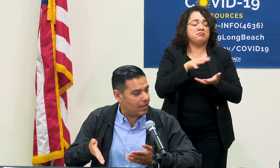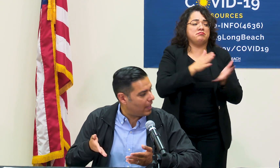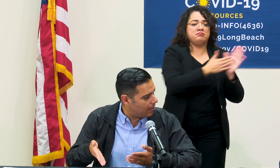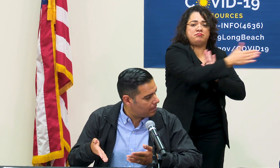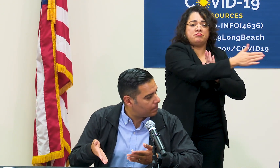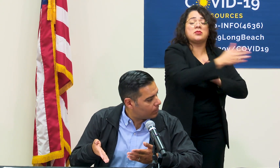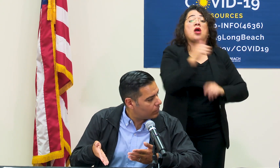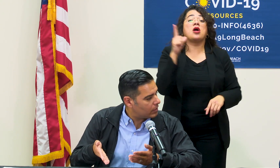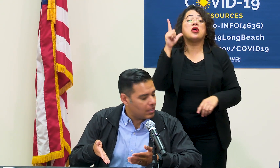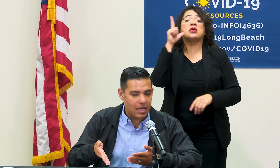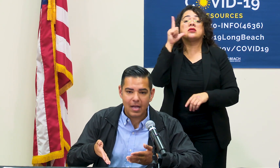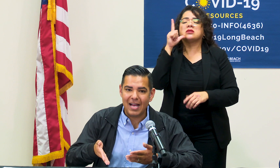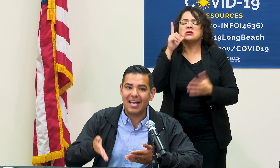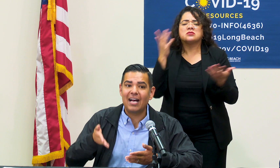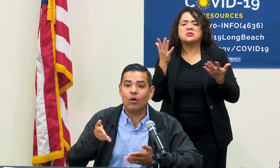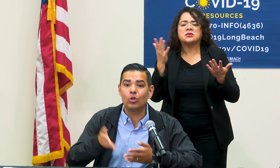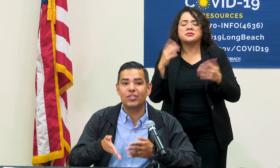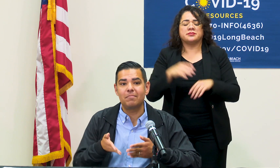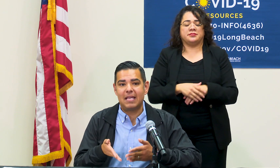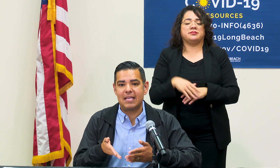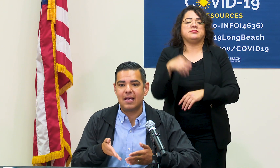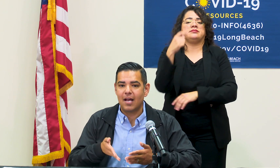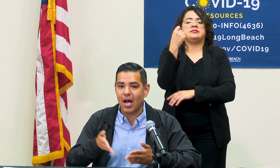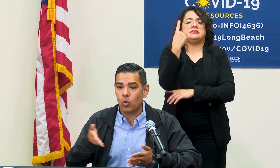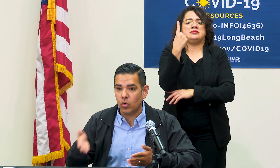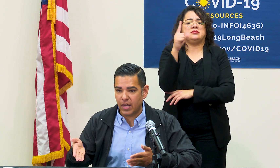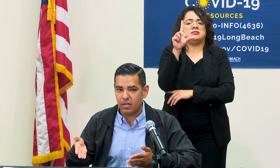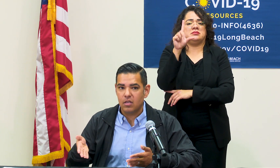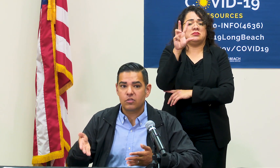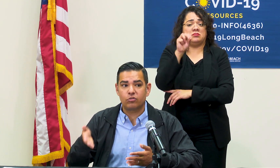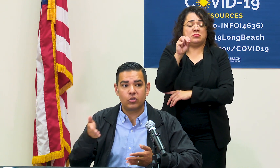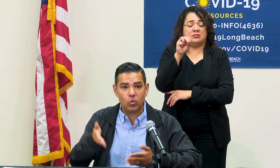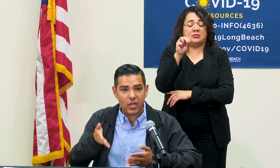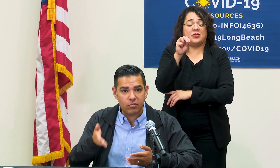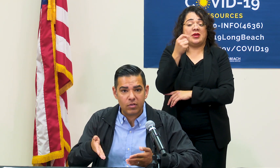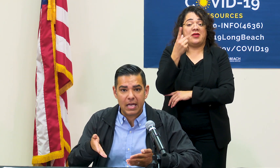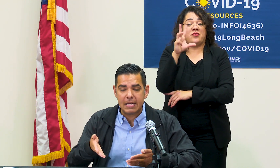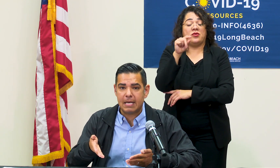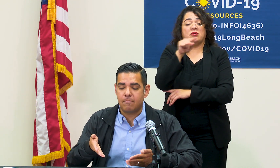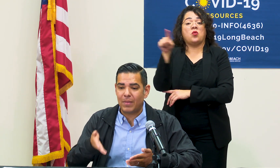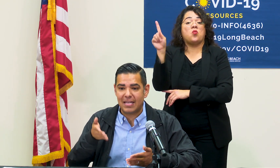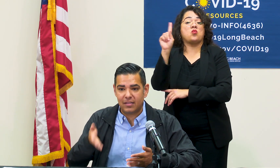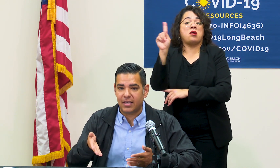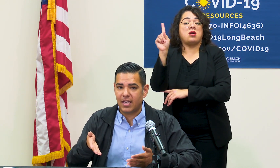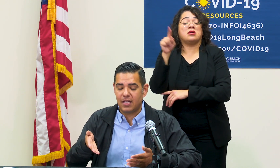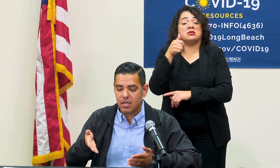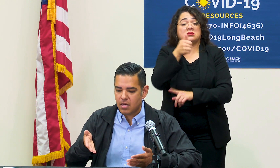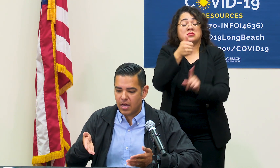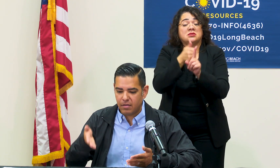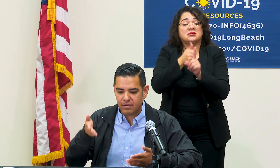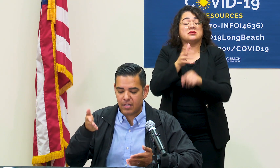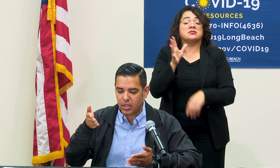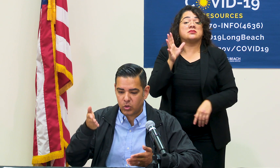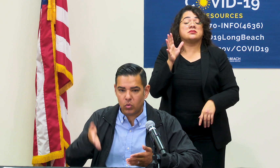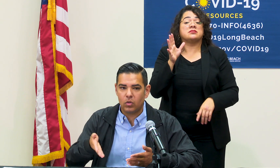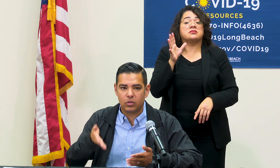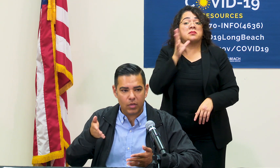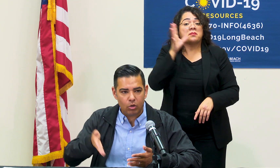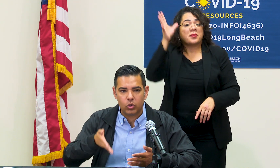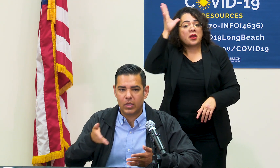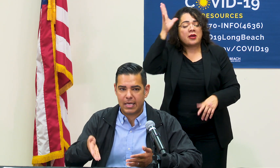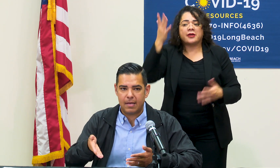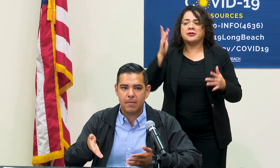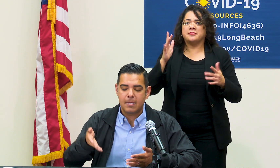Gangadhar on see media una so si tu eres una amp re-enter que tu tu hijo - hija